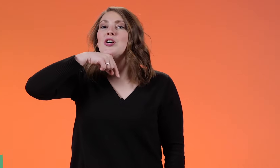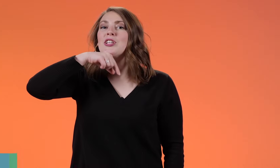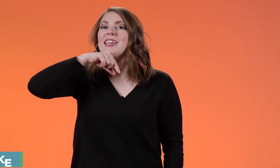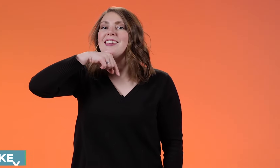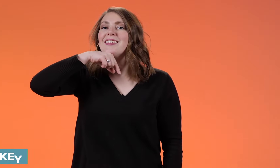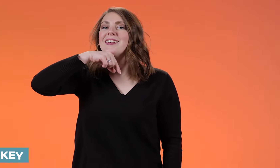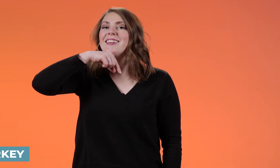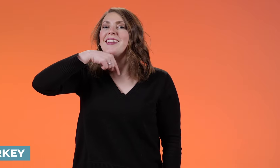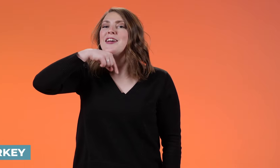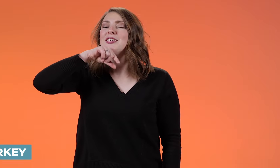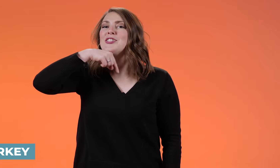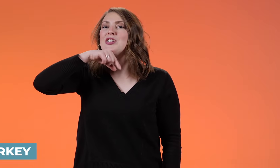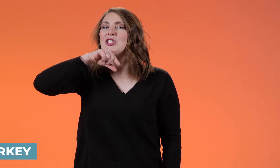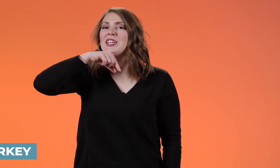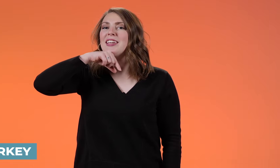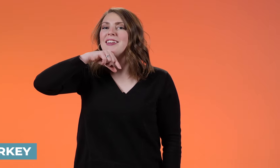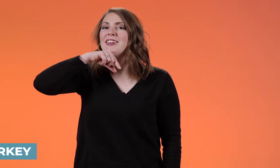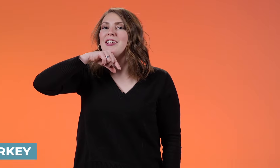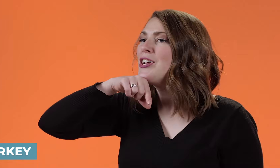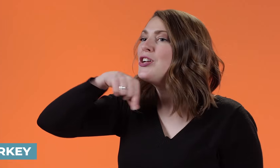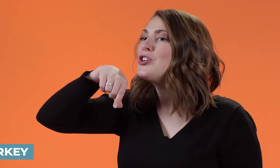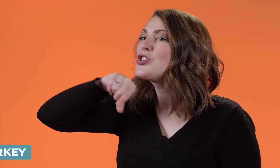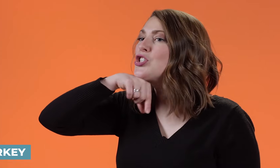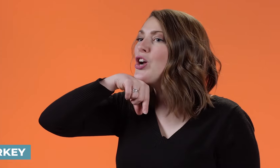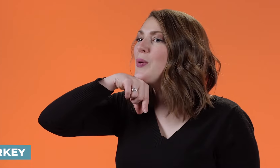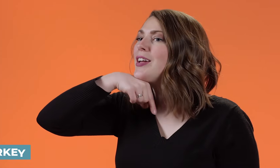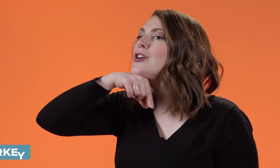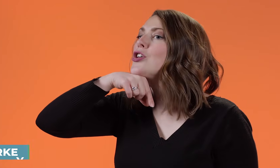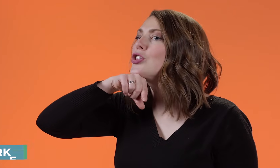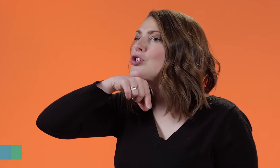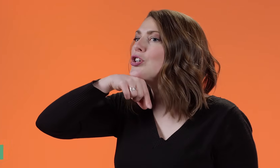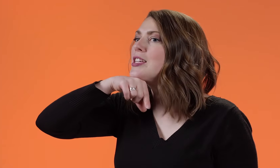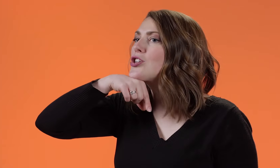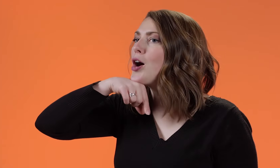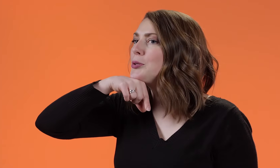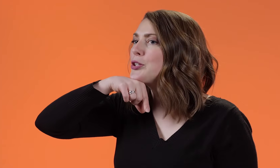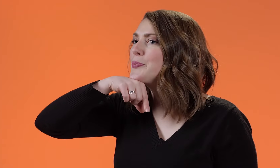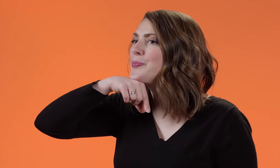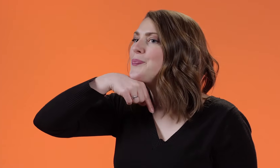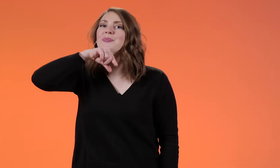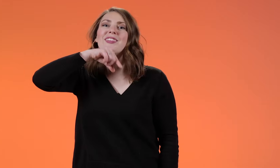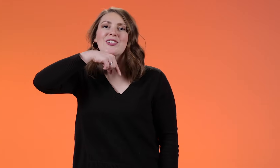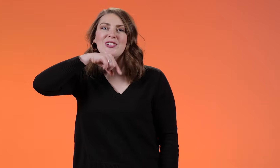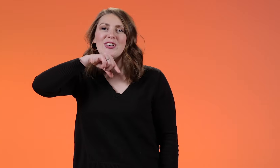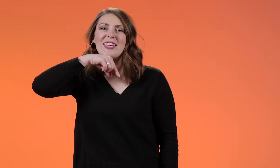TURKEY TURKEY You're just showing the turkey's gobbler. TURKEY